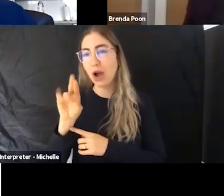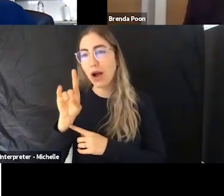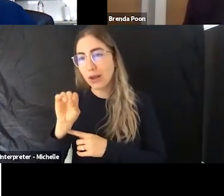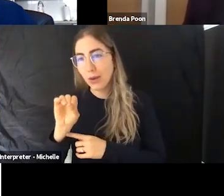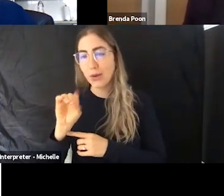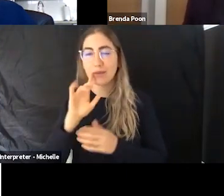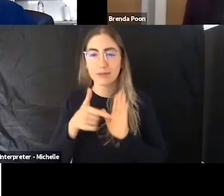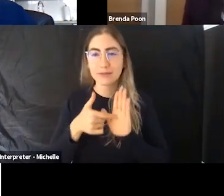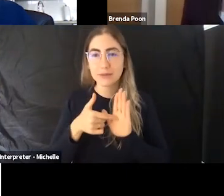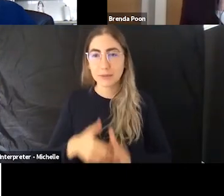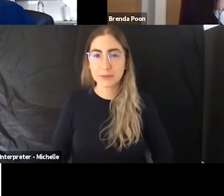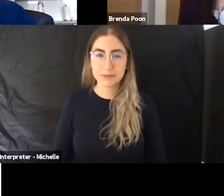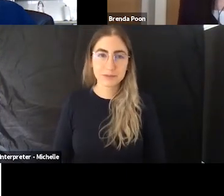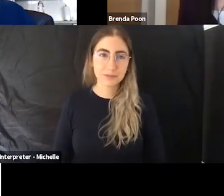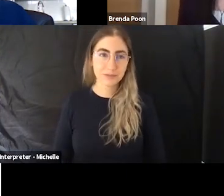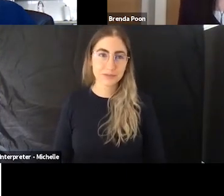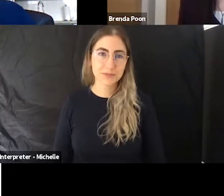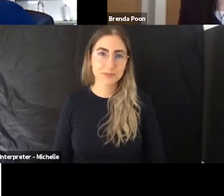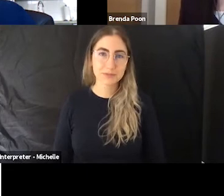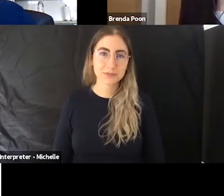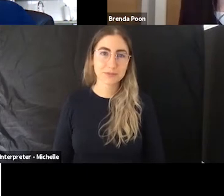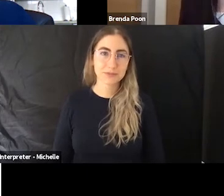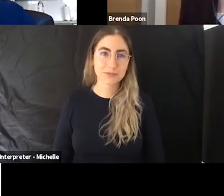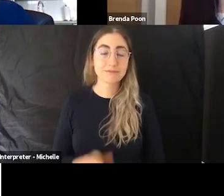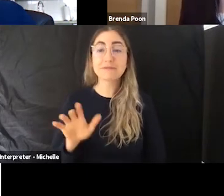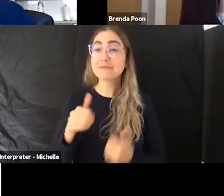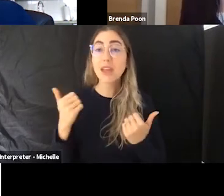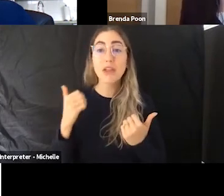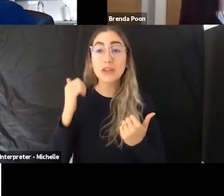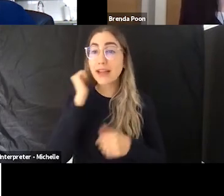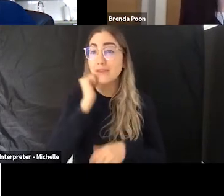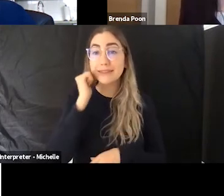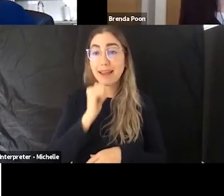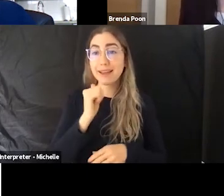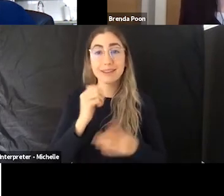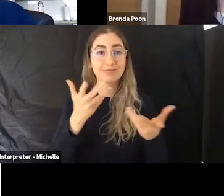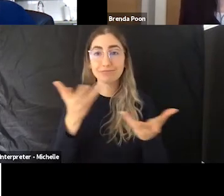IN TERMS OF OTHER DAY-TO-DAY TYPES OF EXPERIENCES , WE ALSO ASKED ABOUT GROCERY